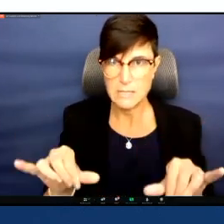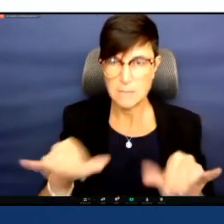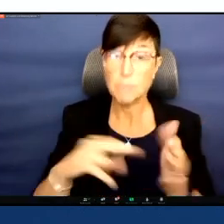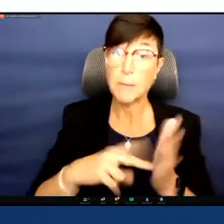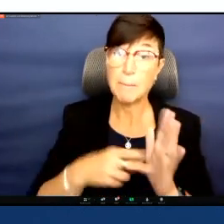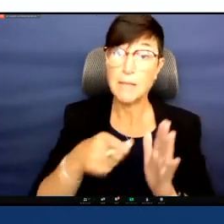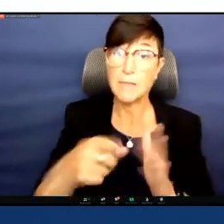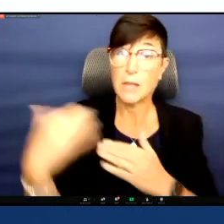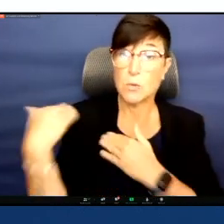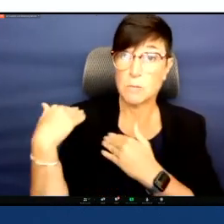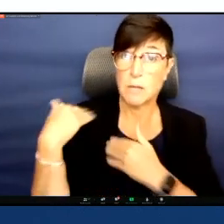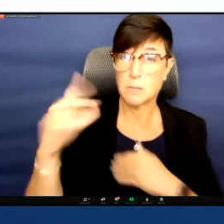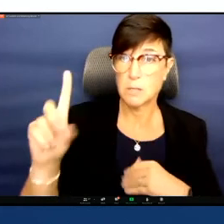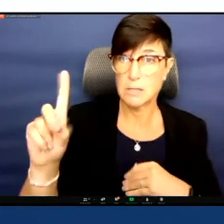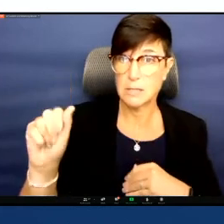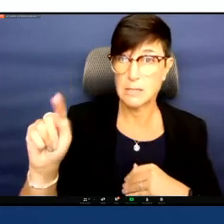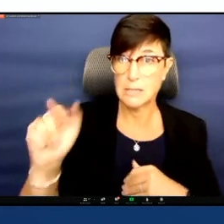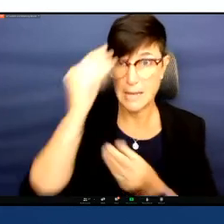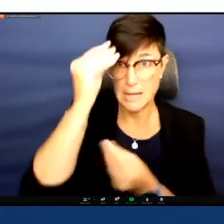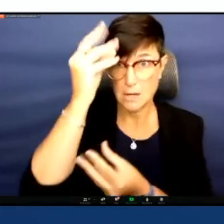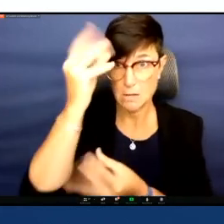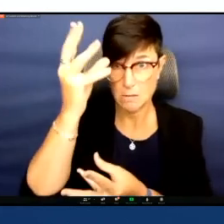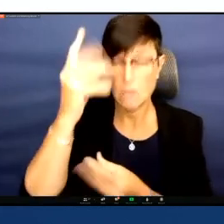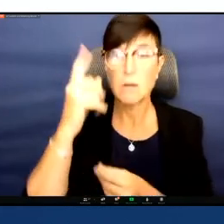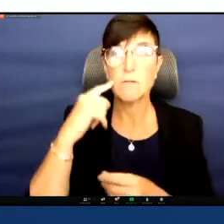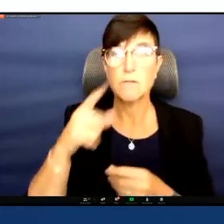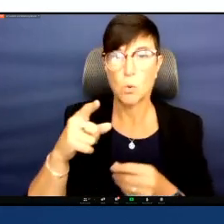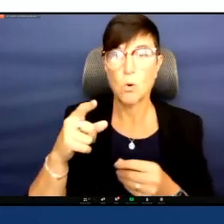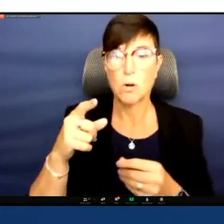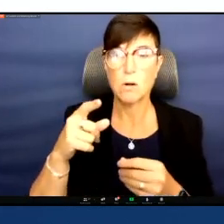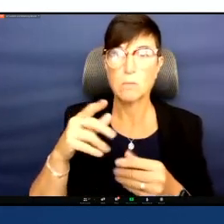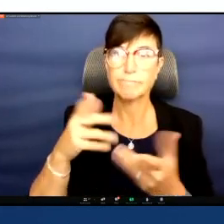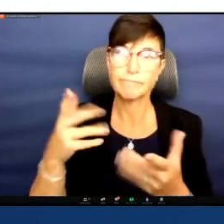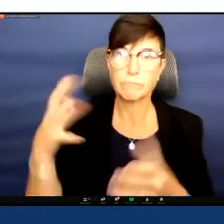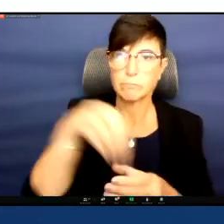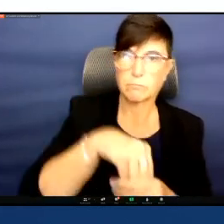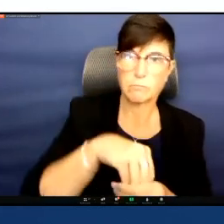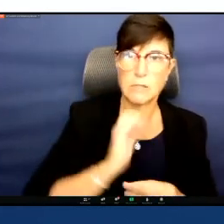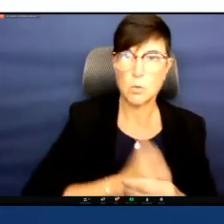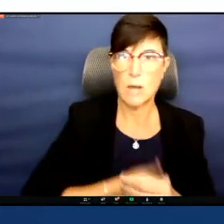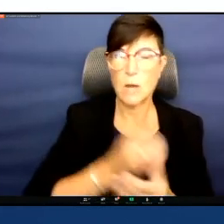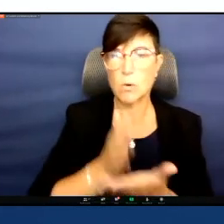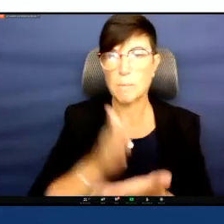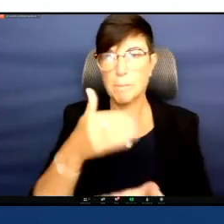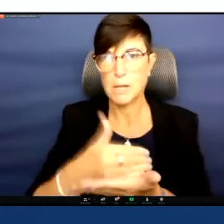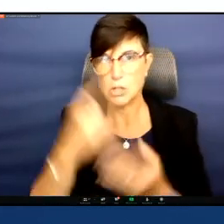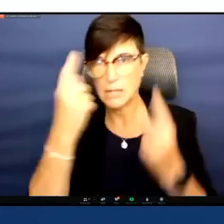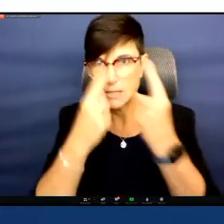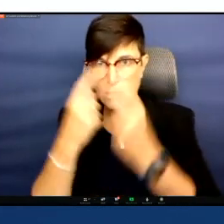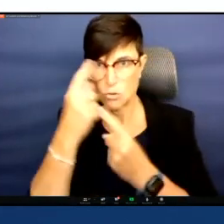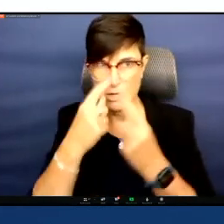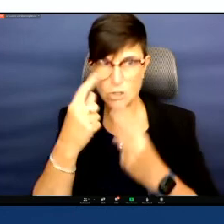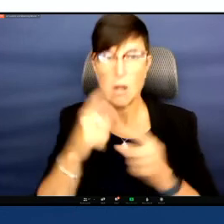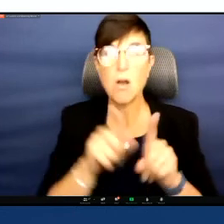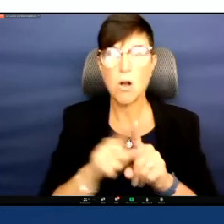the budget, and also determines the final ending balances fund and fund balances at the end of the fiscal year.